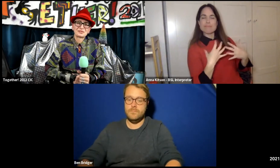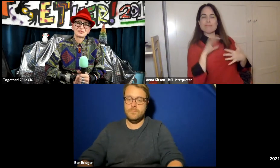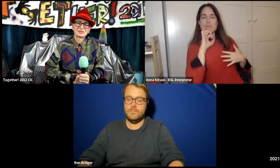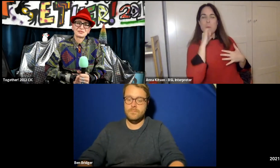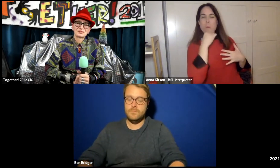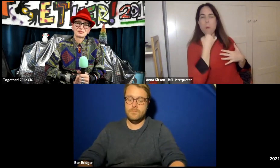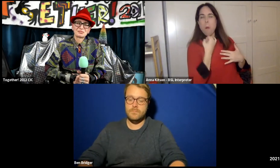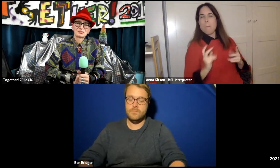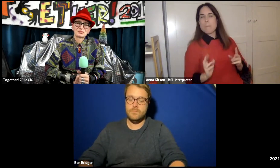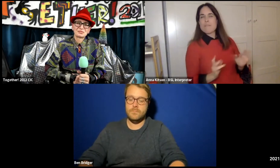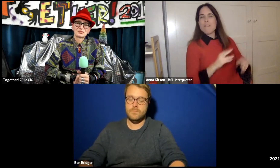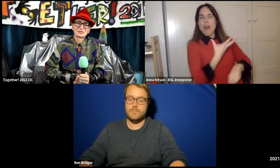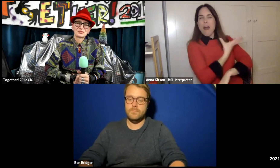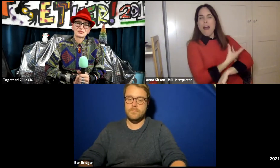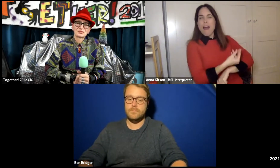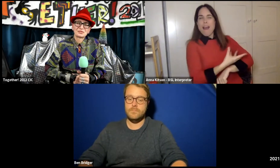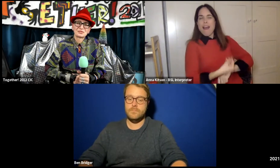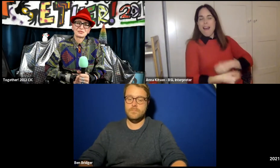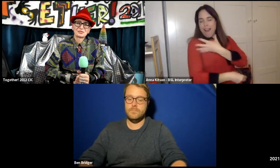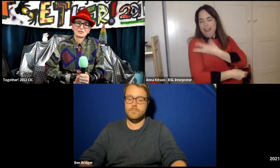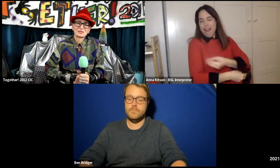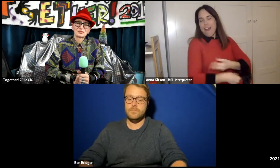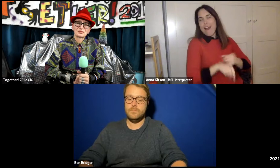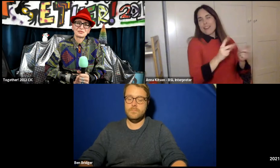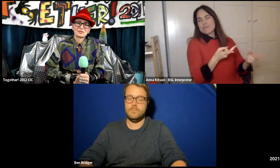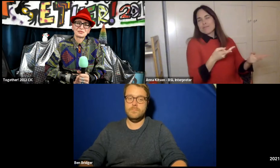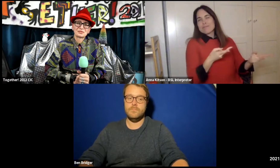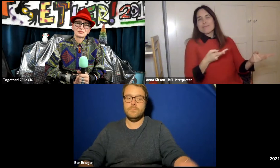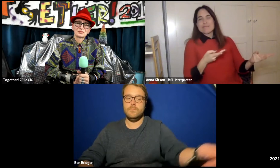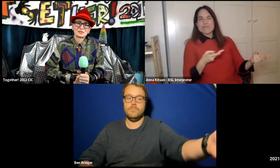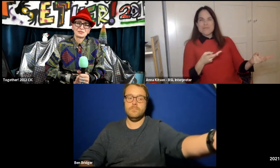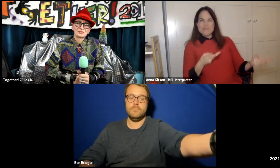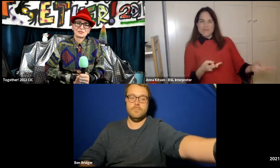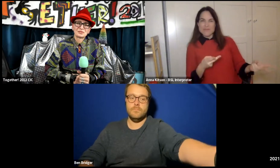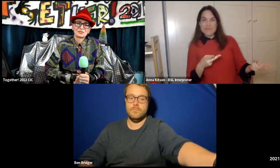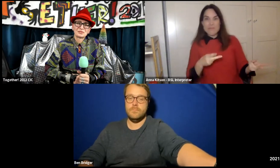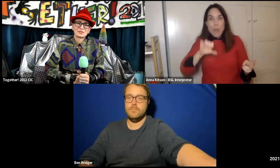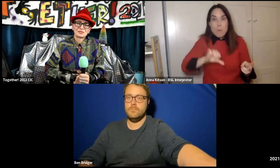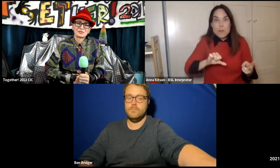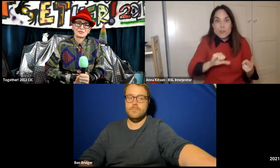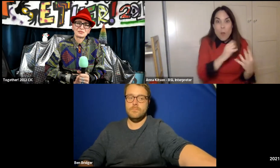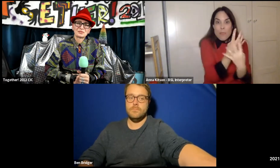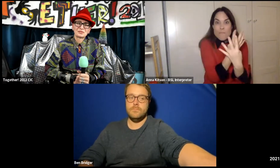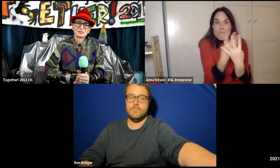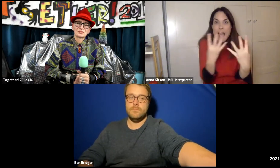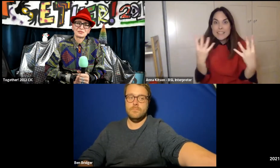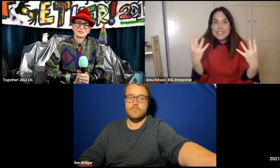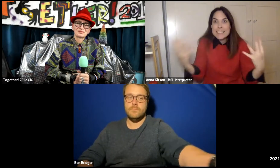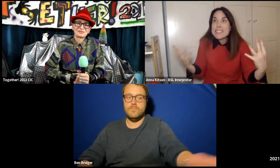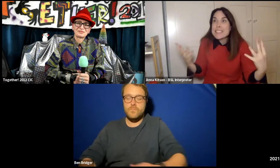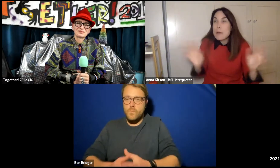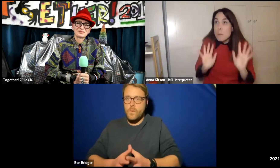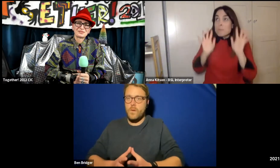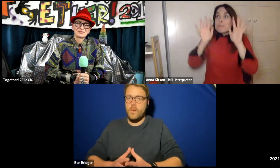Perch like an owl on the fence post Then roll where my human is planting cabbages